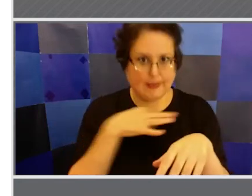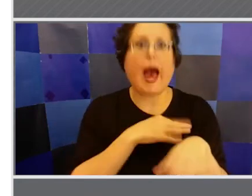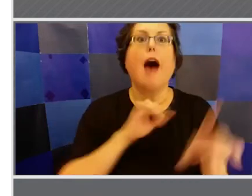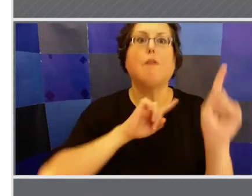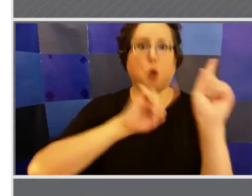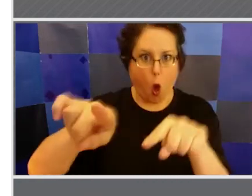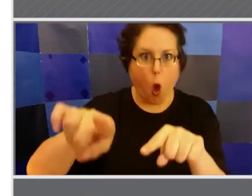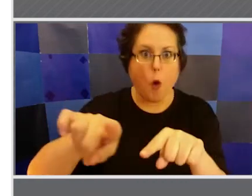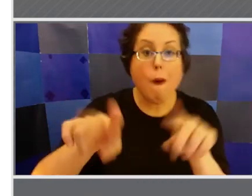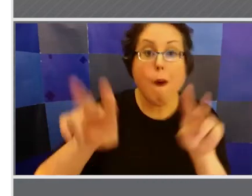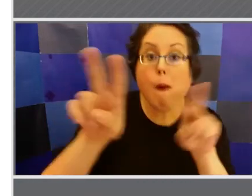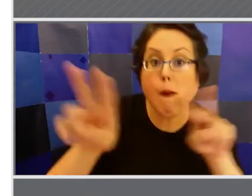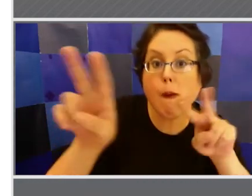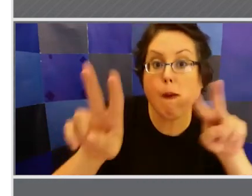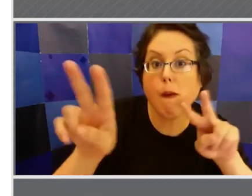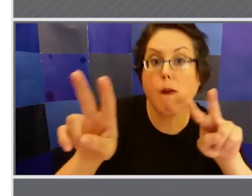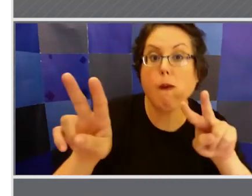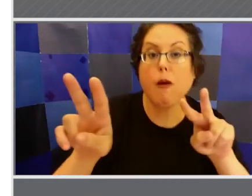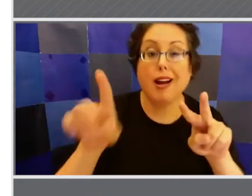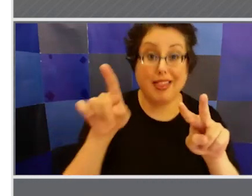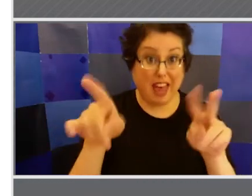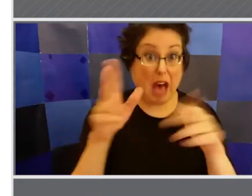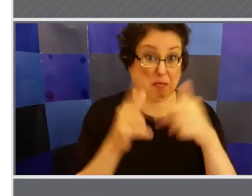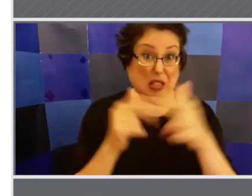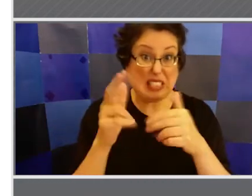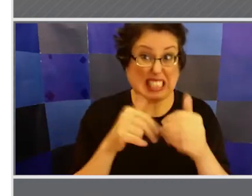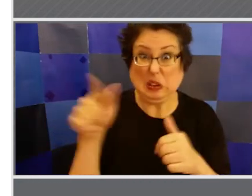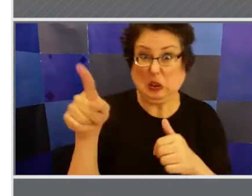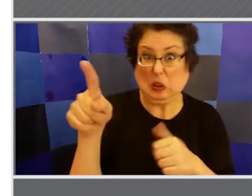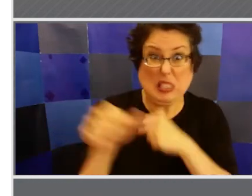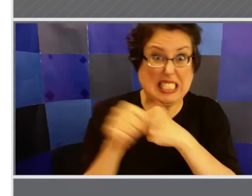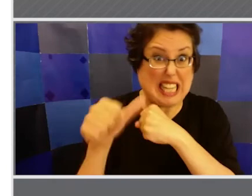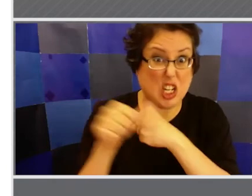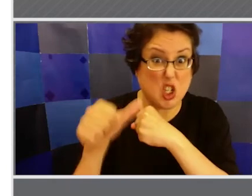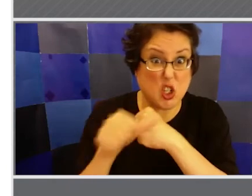From there, we determine whether the building is eminently dangerous and will cause damage